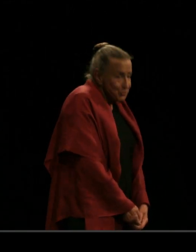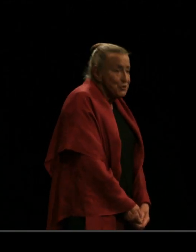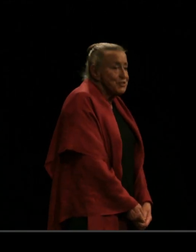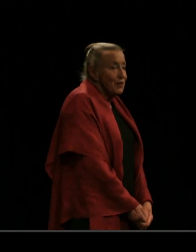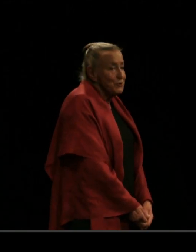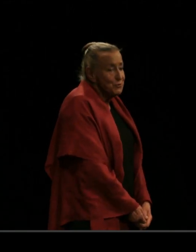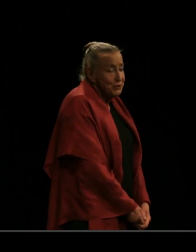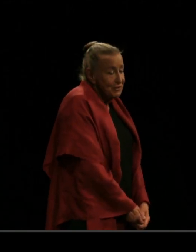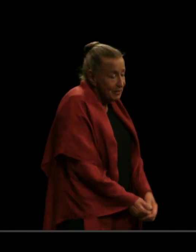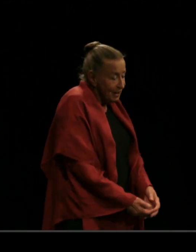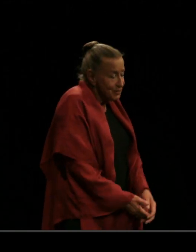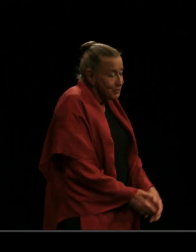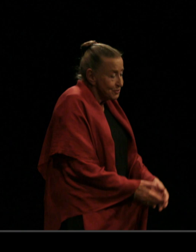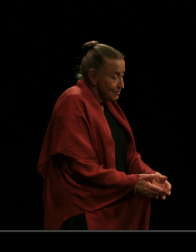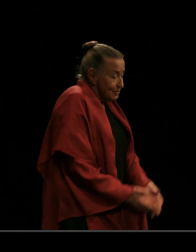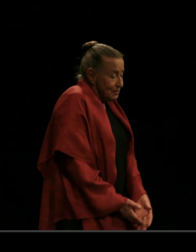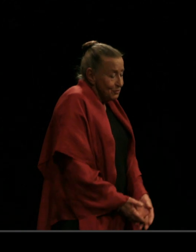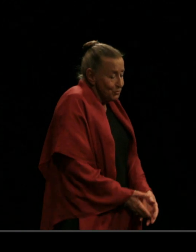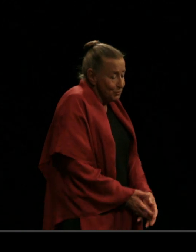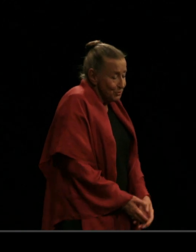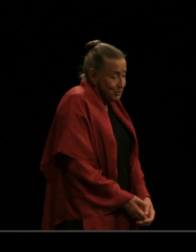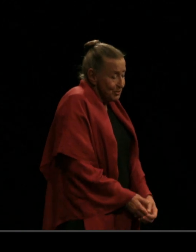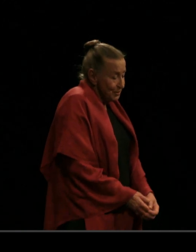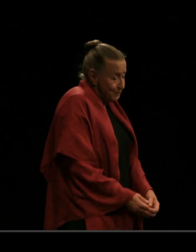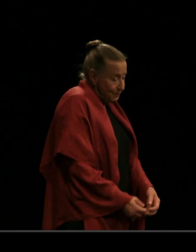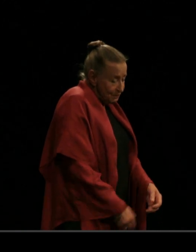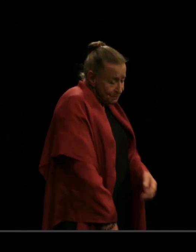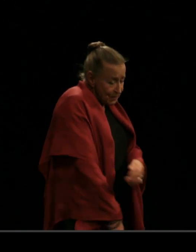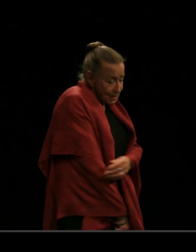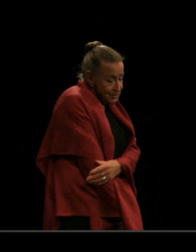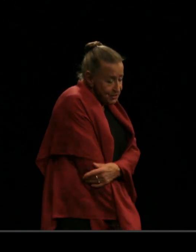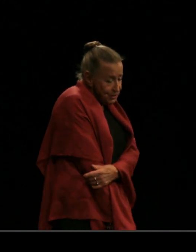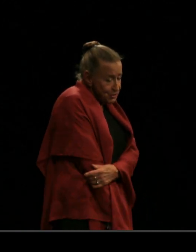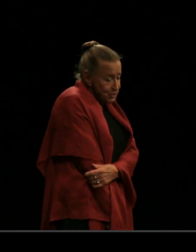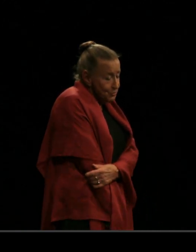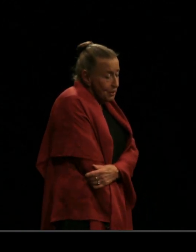Cleaning her dress, he stooped so very low